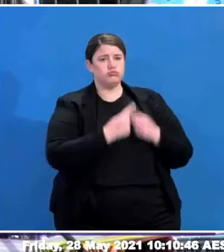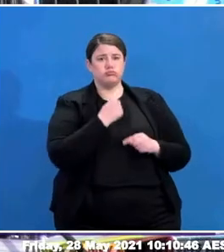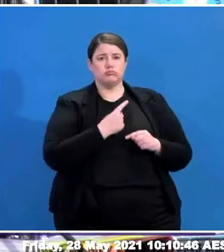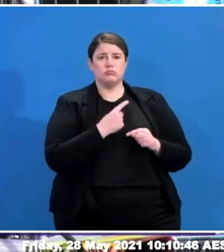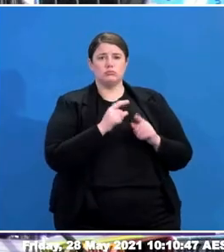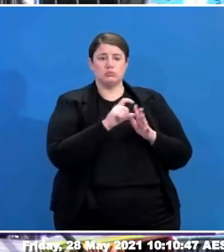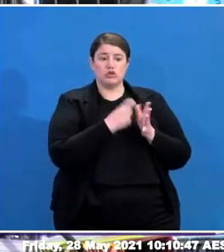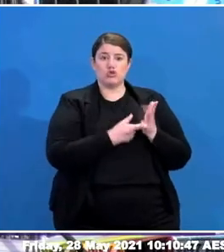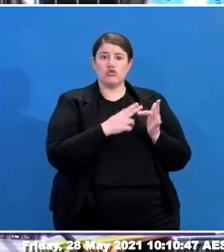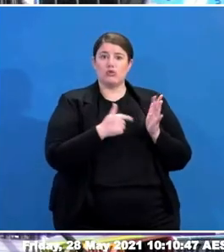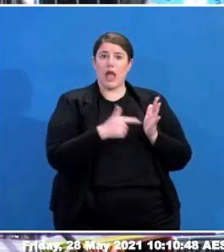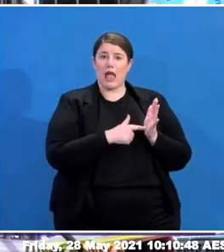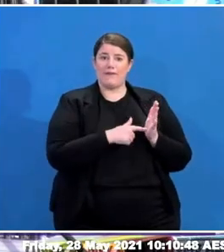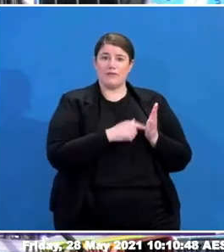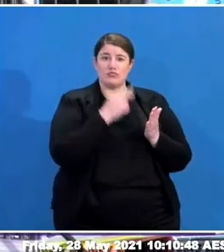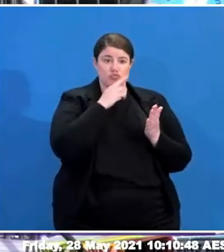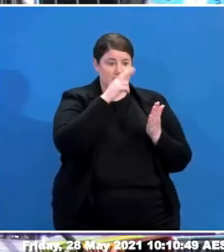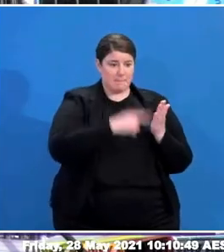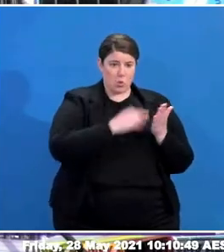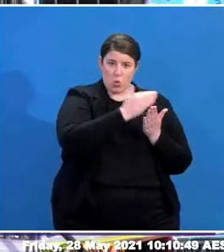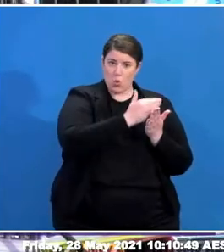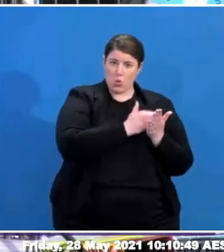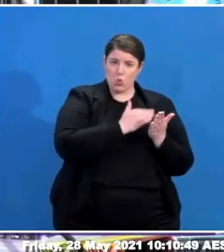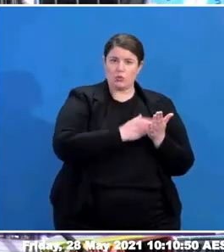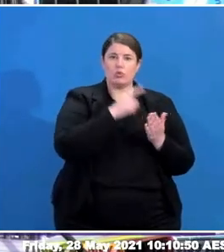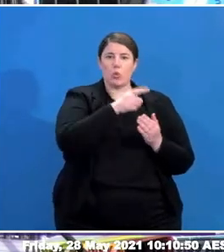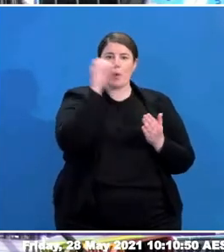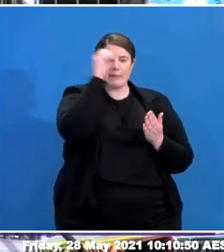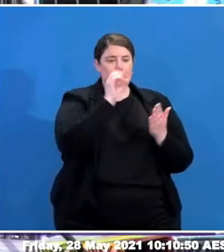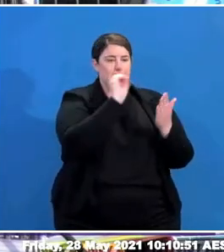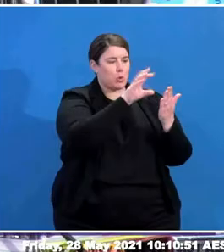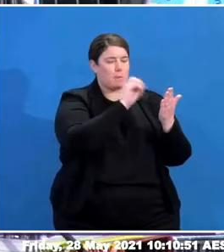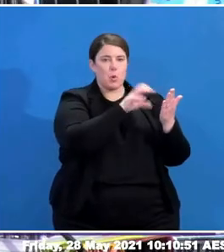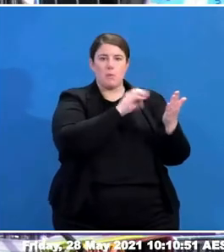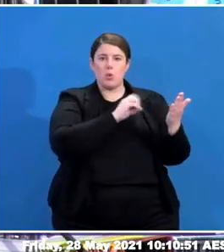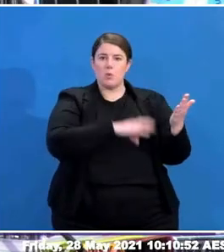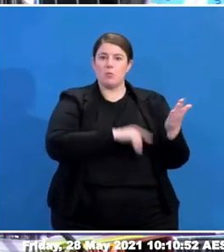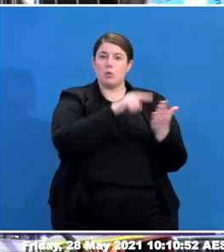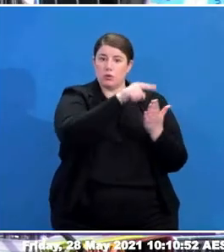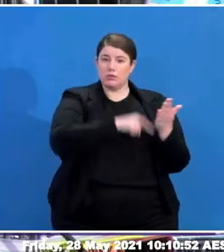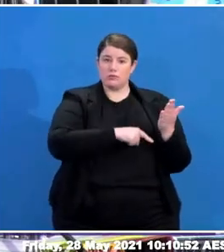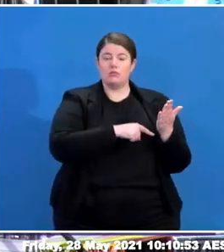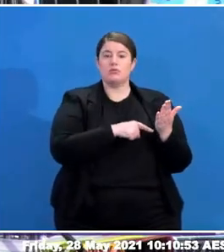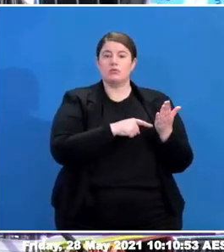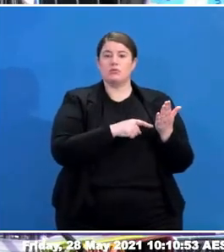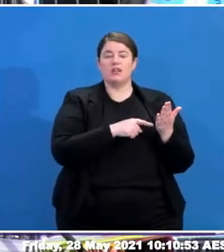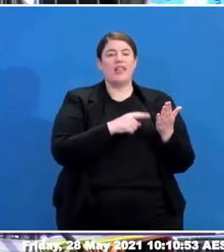that you prepared that had the subjective material was altered, or, I